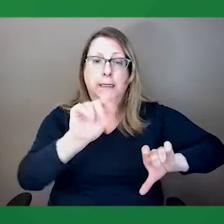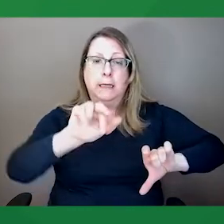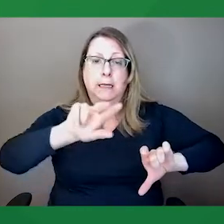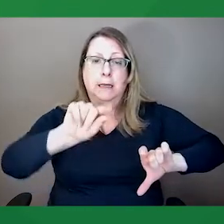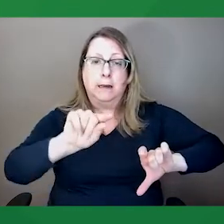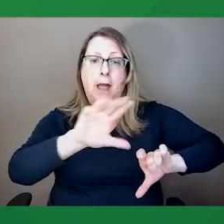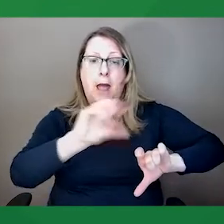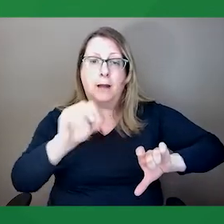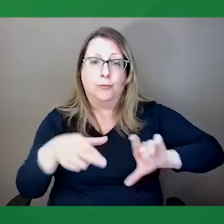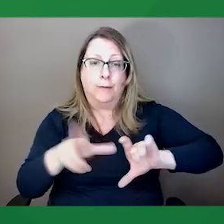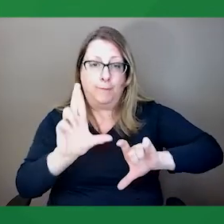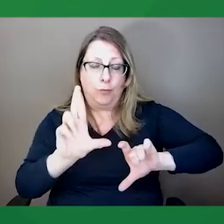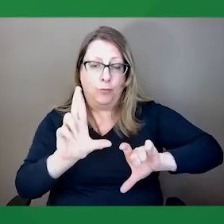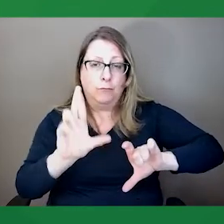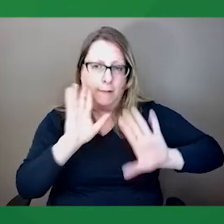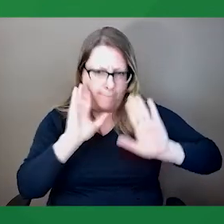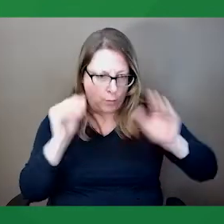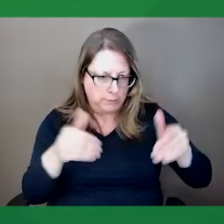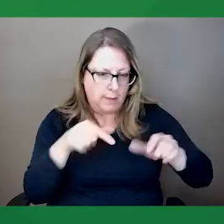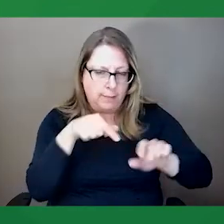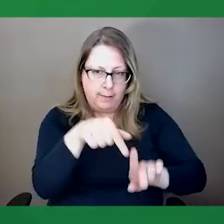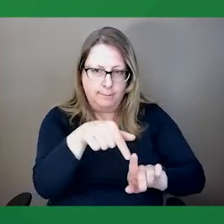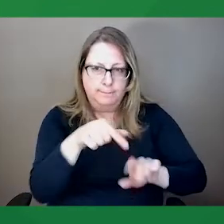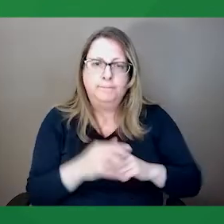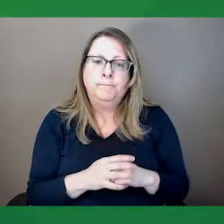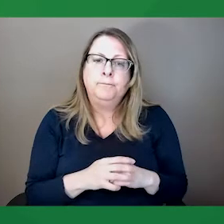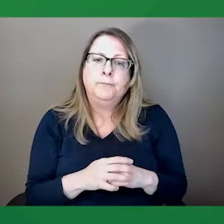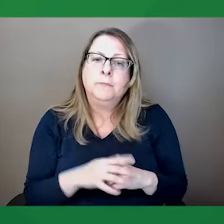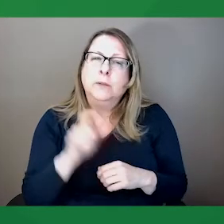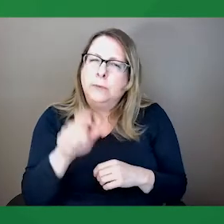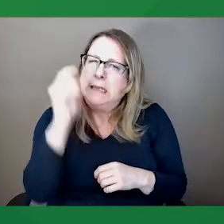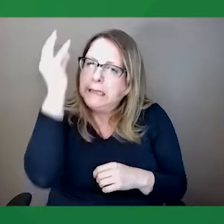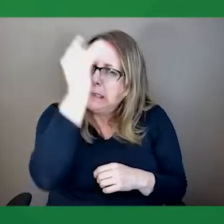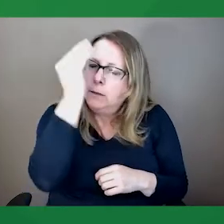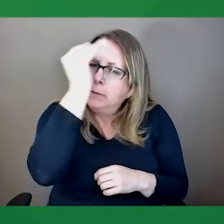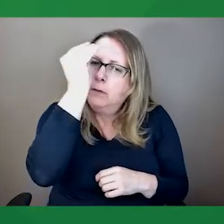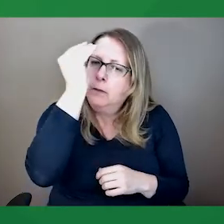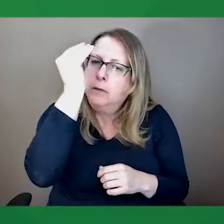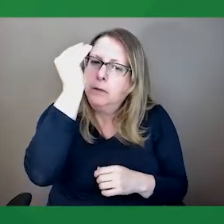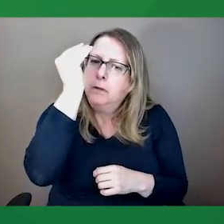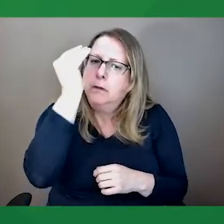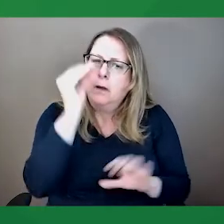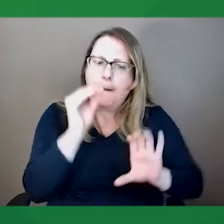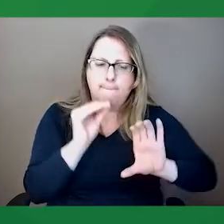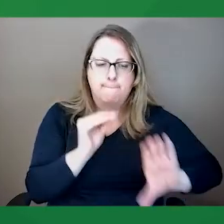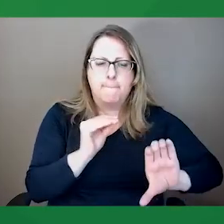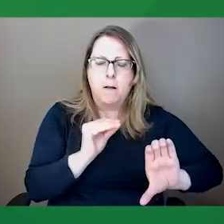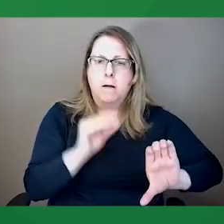let's pretend we are working on ratings and reviews. That is your main focus, you're just thinking about ratings and reviews.